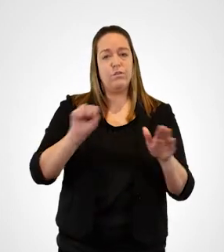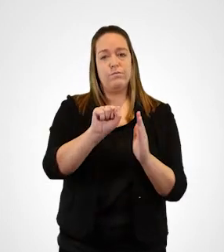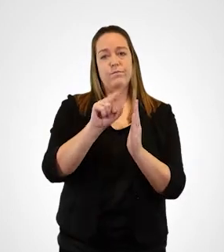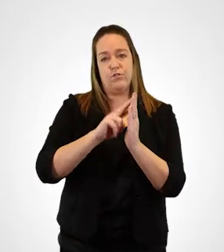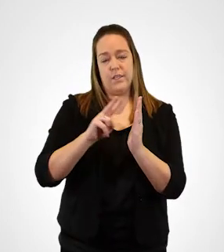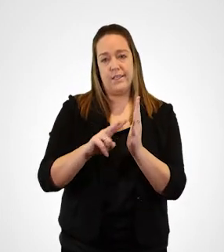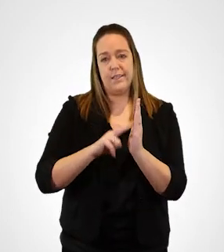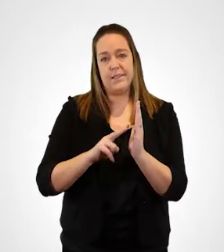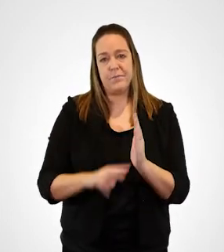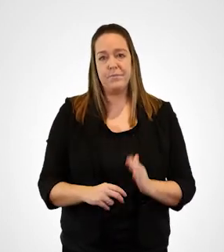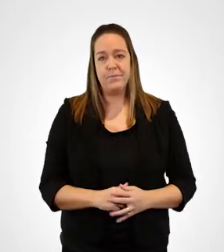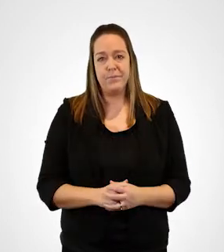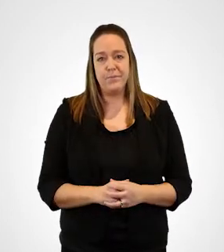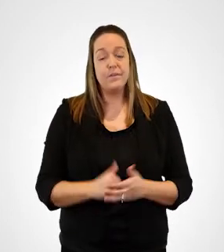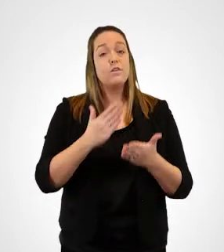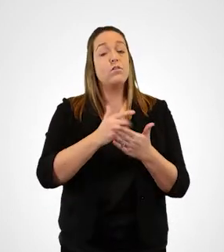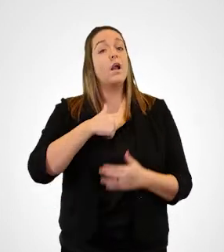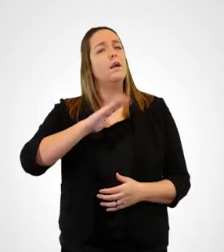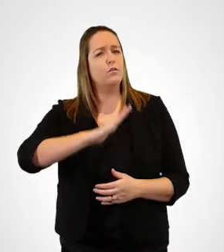Now, what I was particularly interested